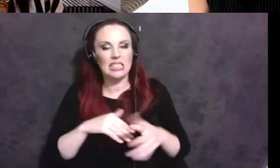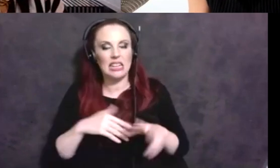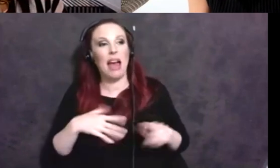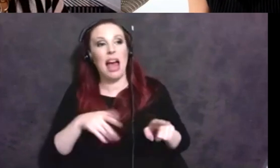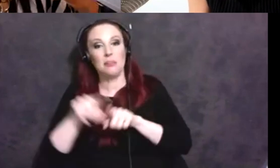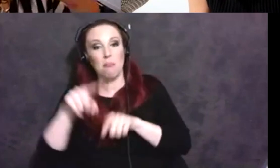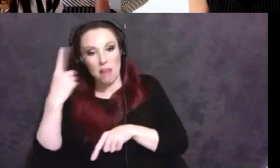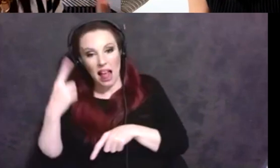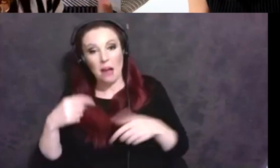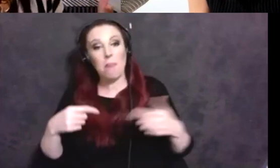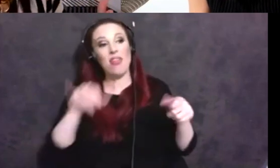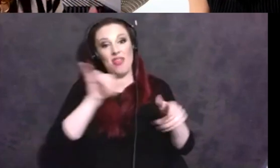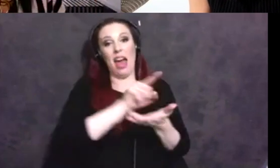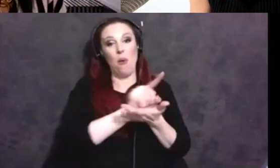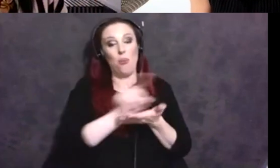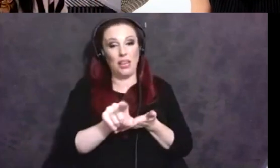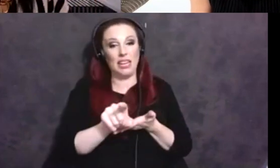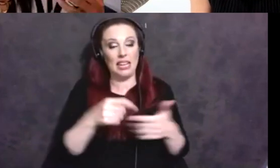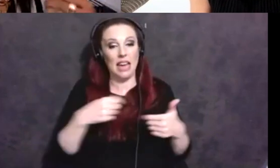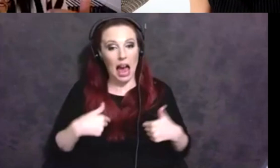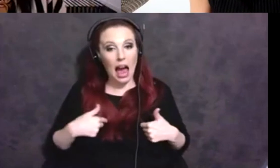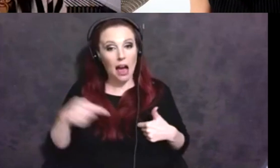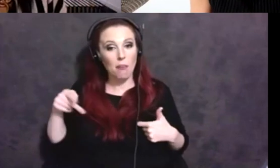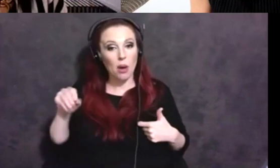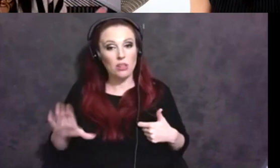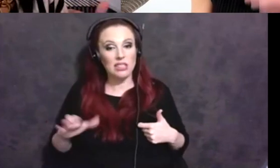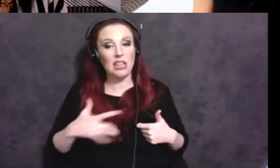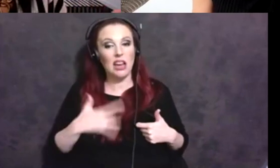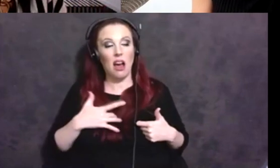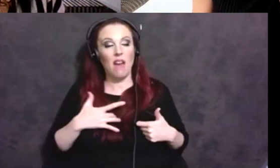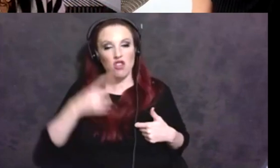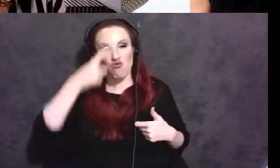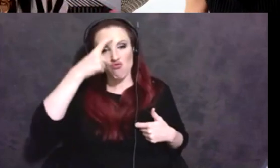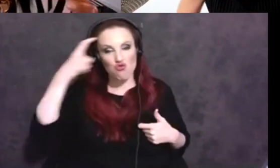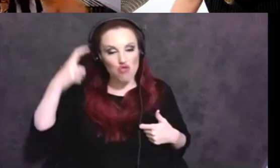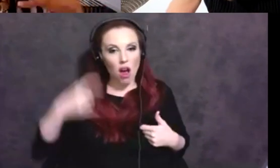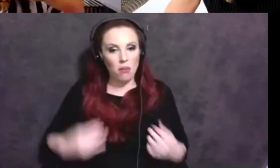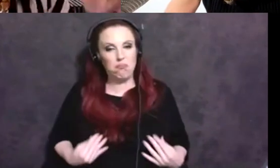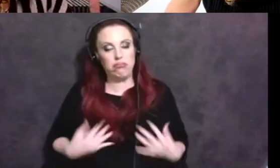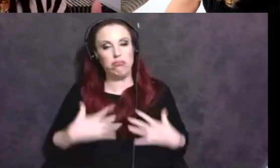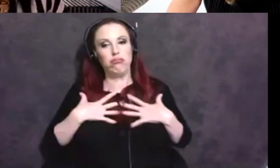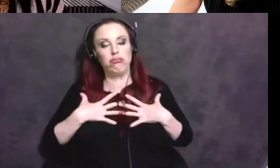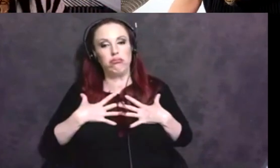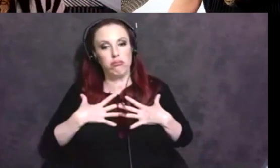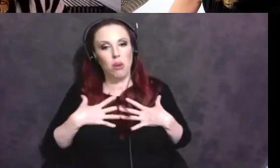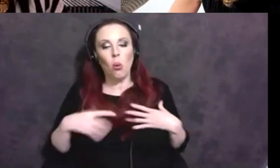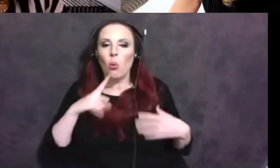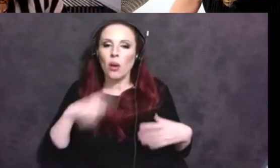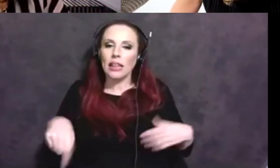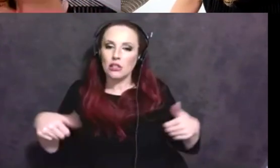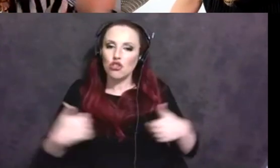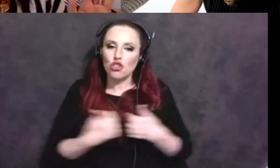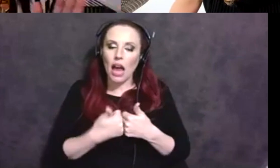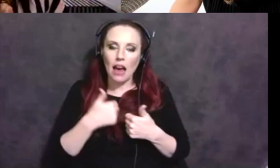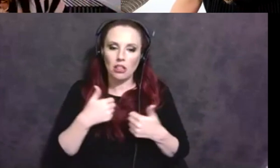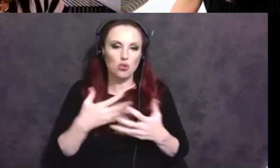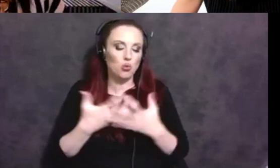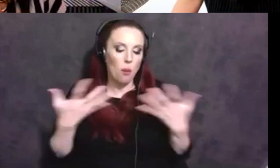what it is like to experience white supremacy and anti-Black racism. I as a person of color